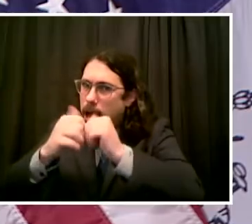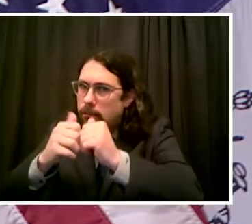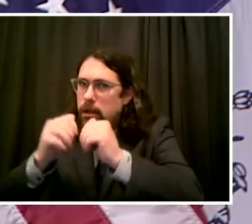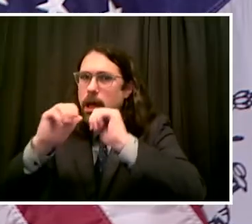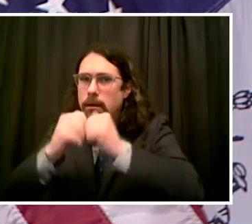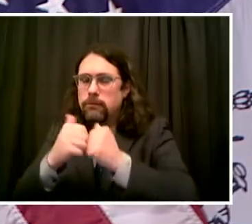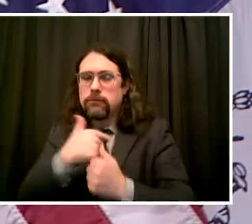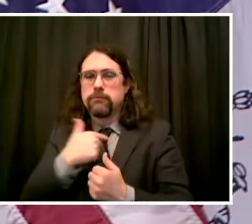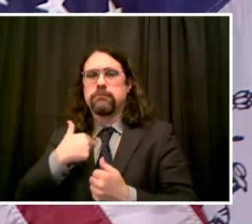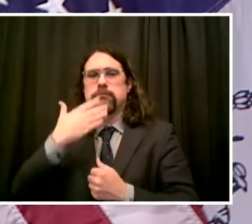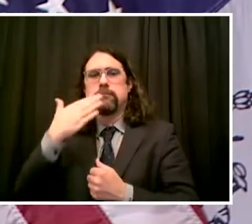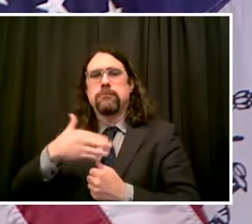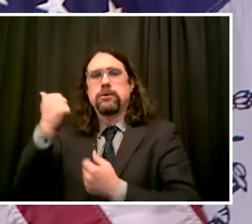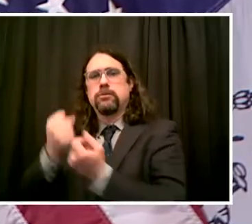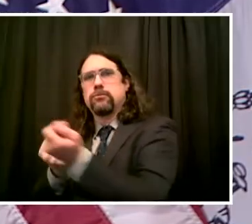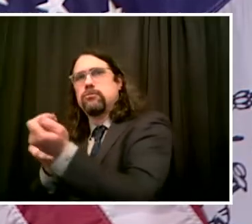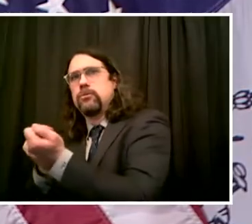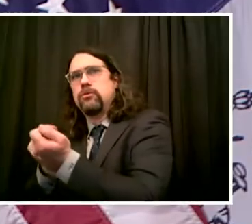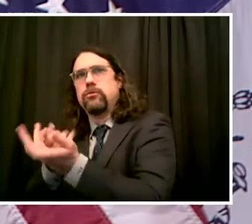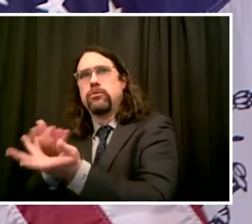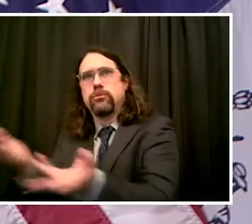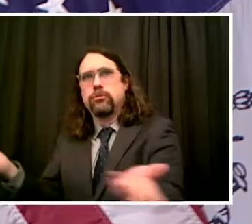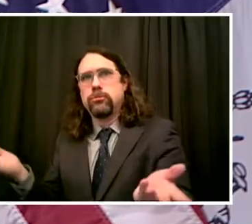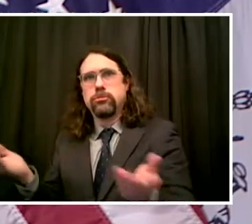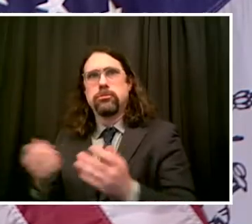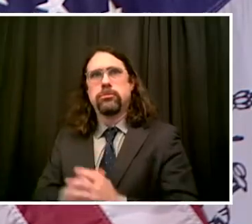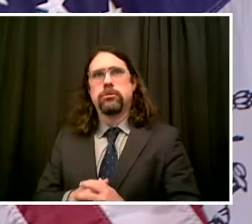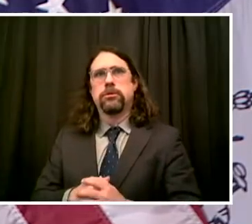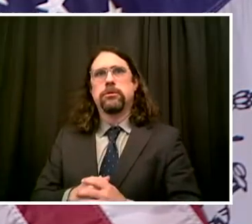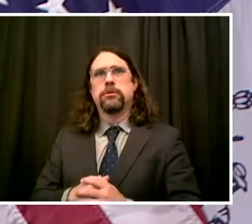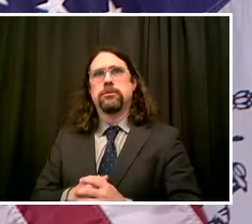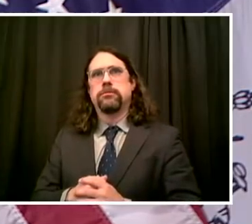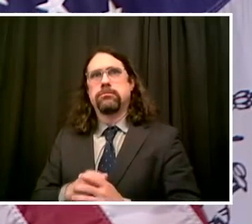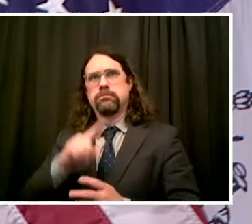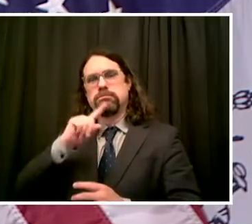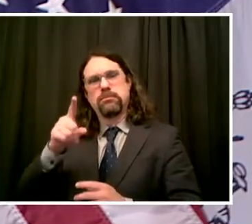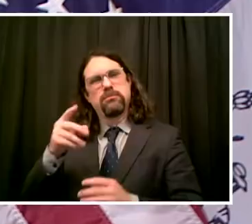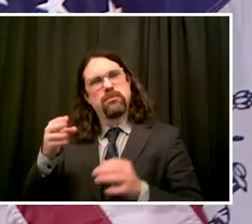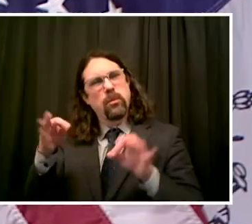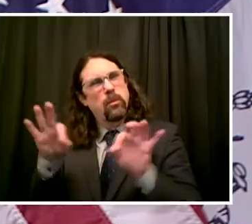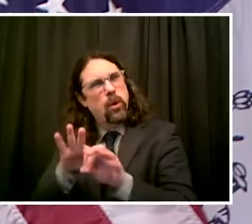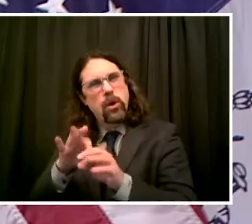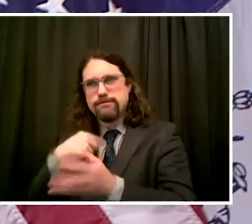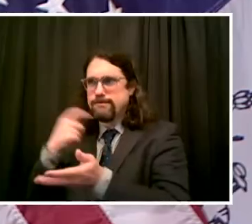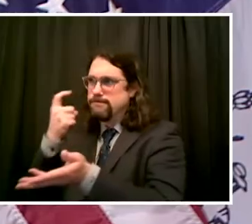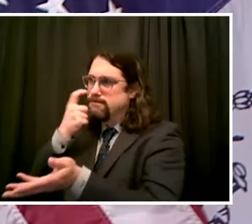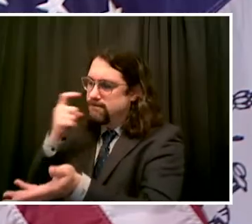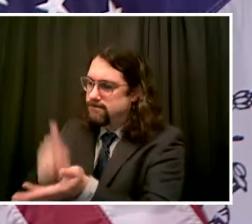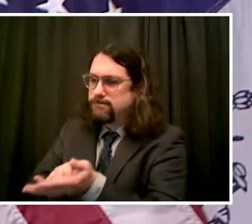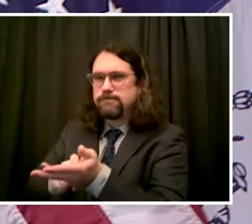OPRVIDERS BECAUSE AS WE GO ON THE OFFSENIV E,AS WE GO RIGHT AT THESE DISPARITIES WITH